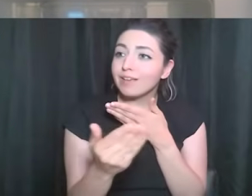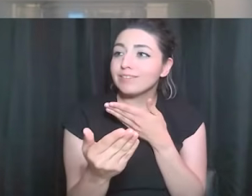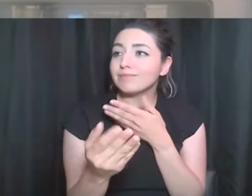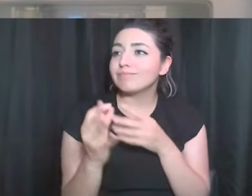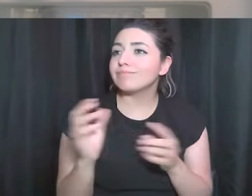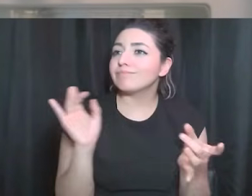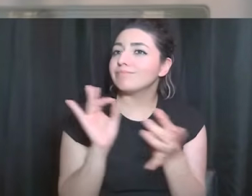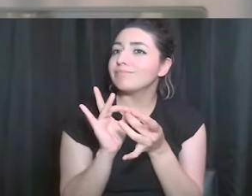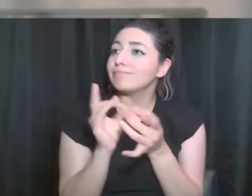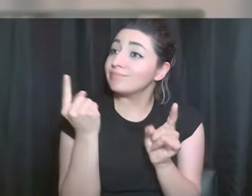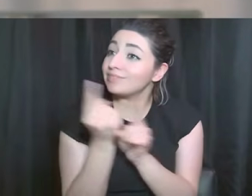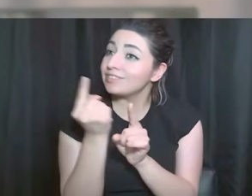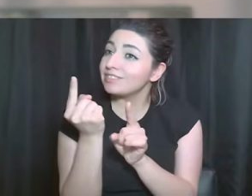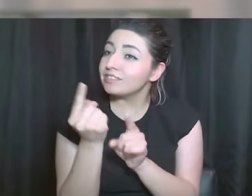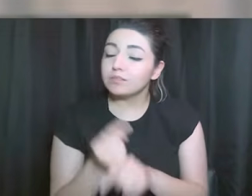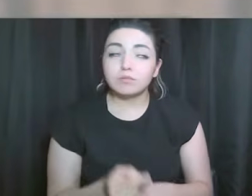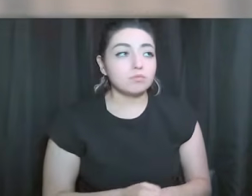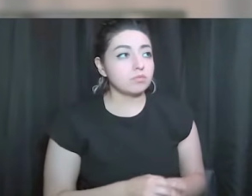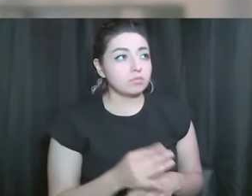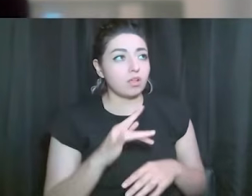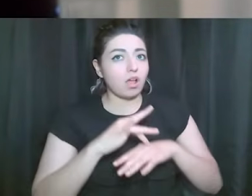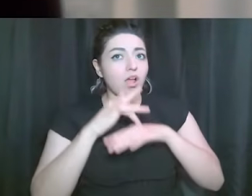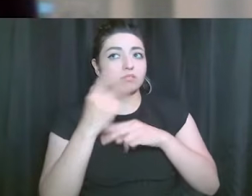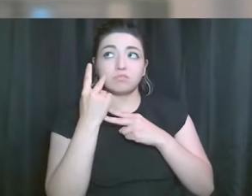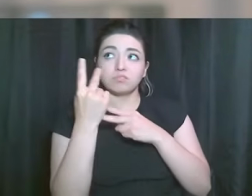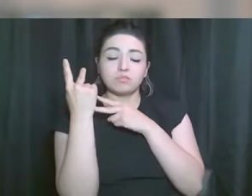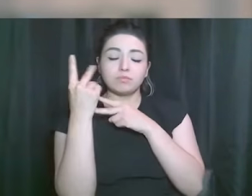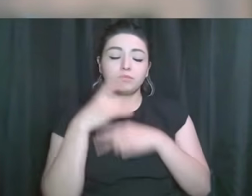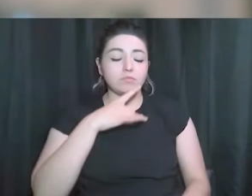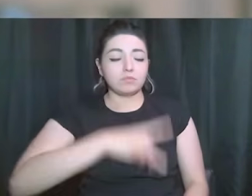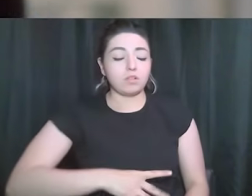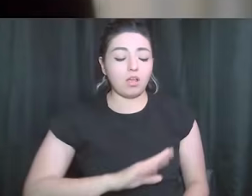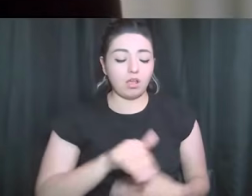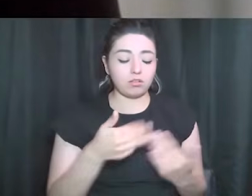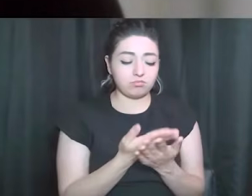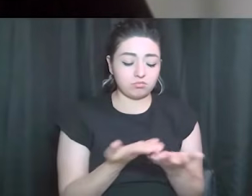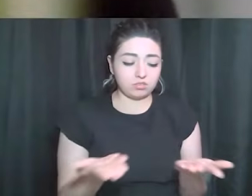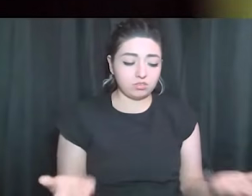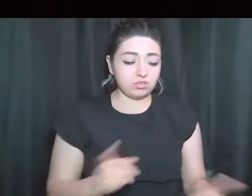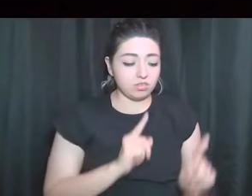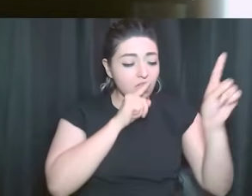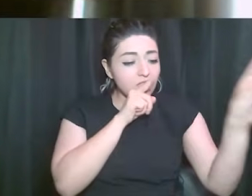And we found each other, in the end. I don't like thinkin' about before. About shit I said,